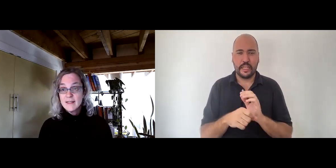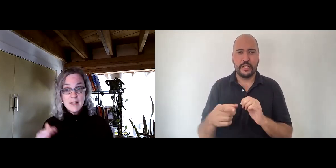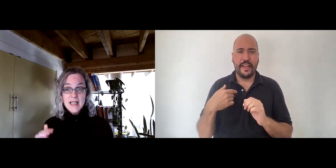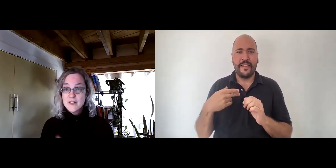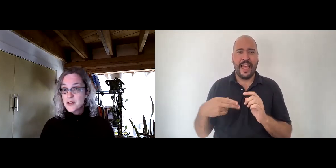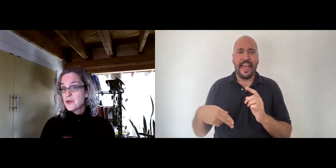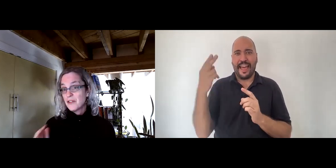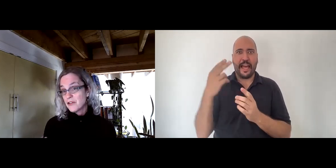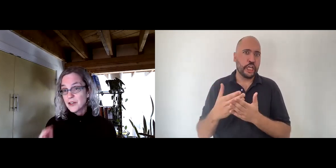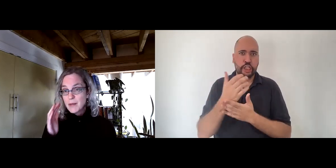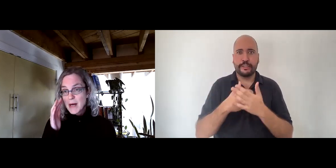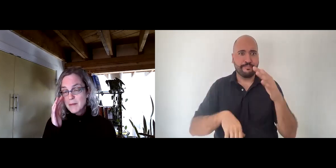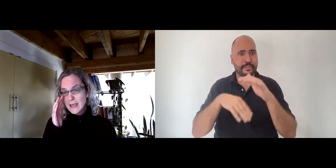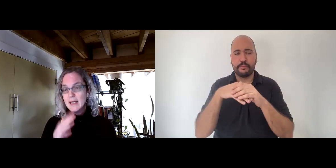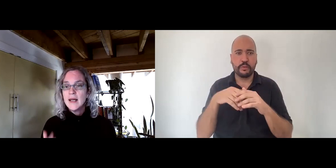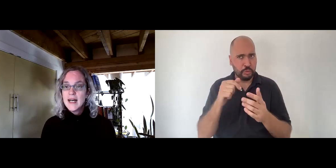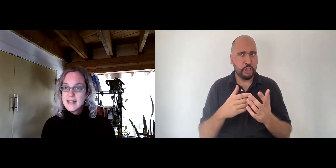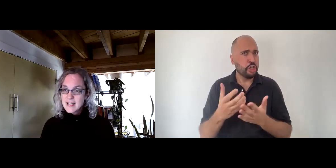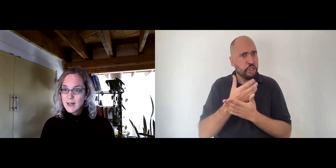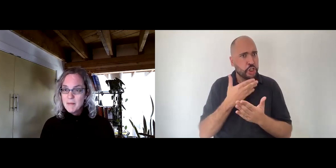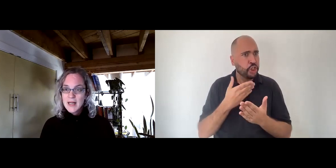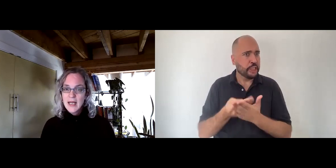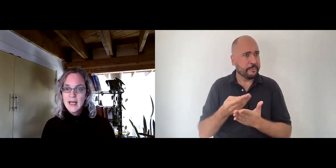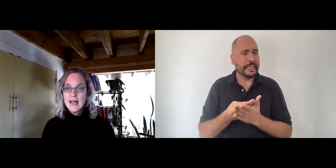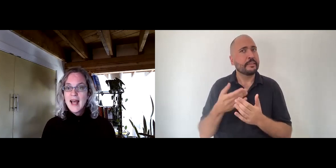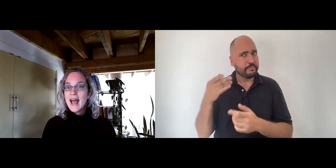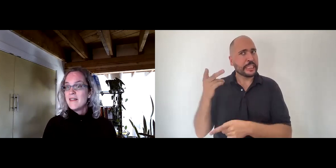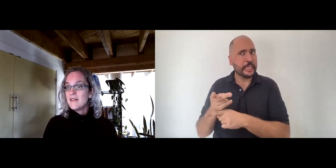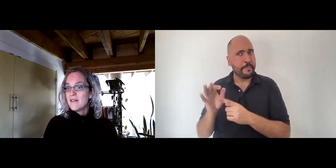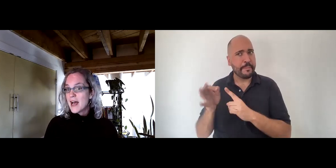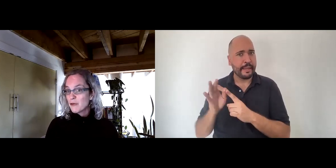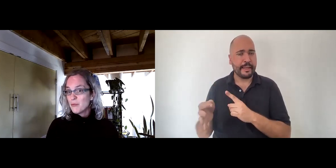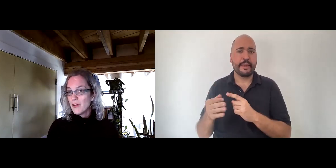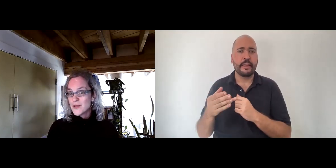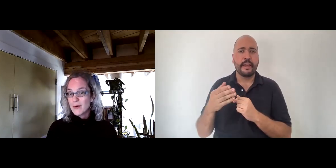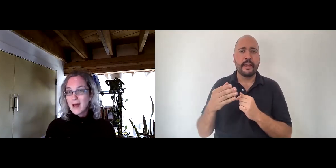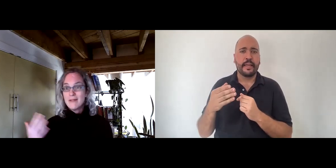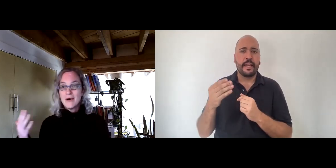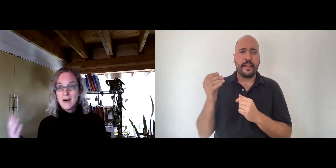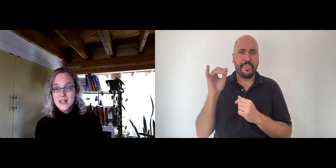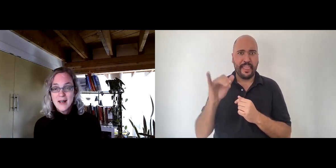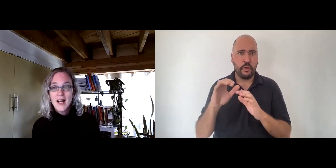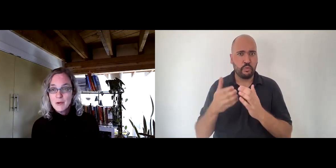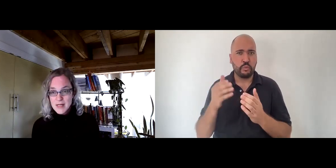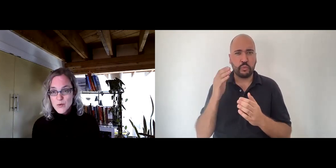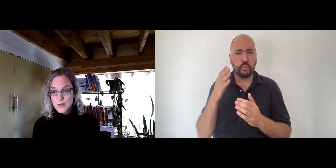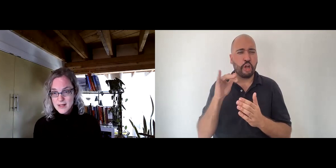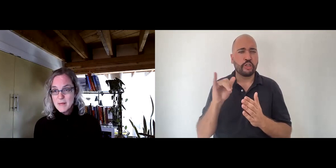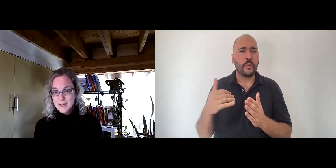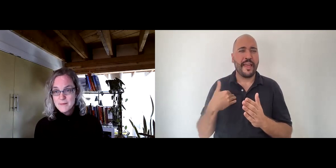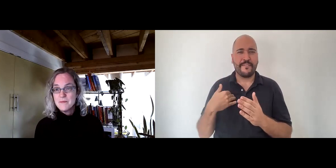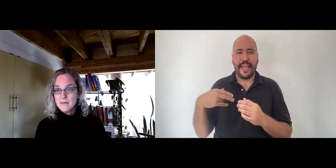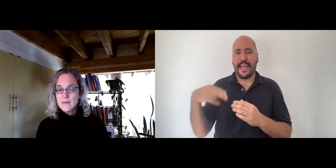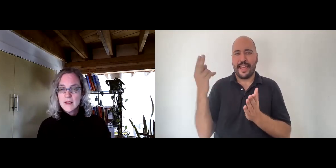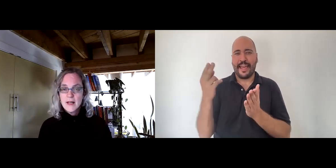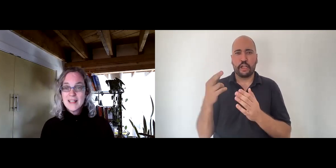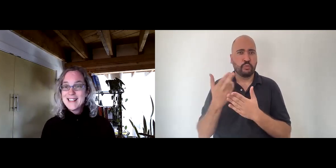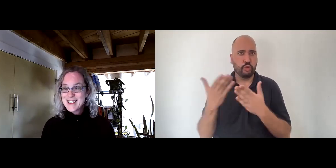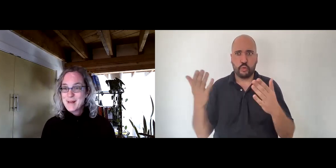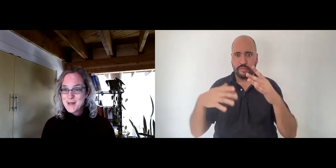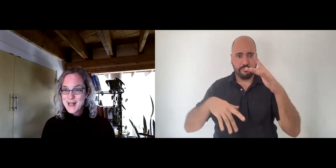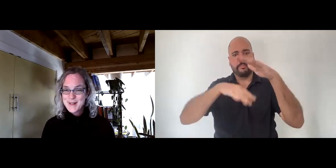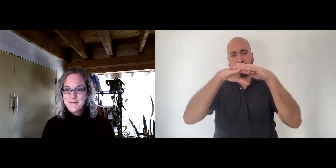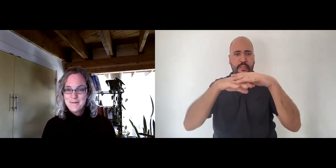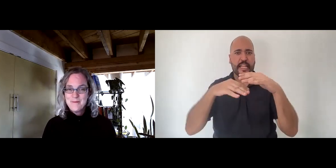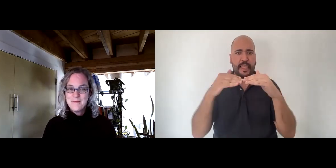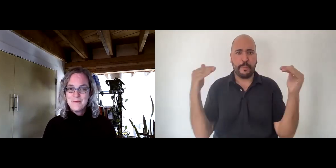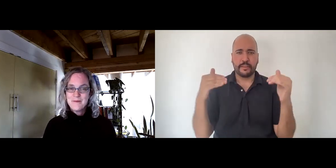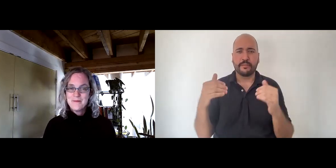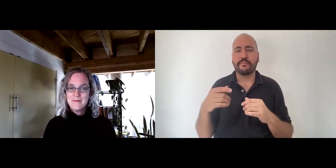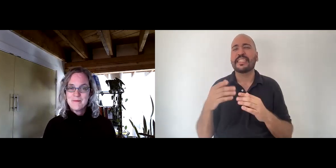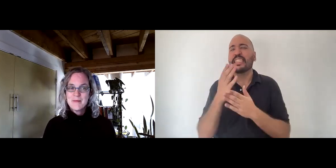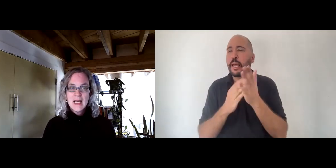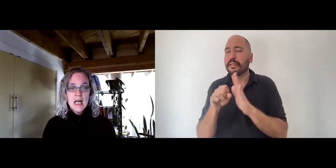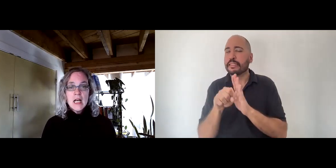So you can earn a good amount of money and still keep Medicaid, and that group will also have often a high resource limit, at least in some States.